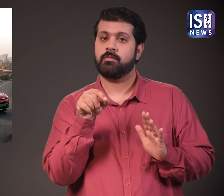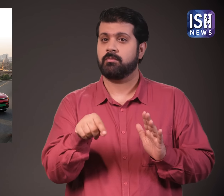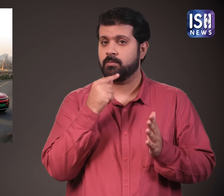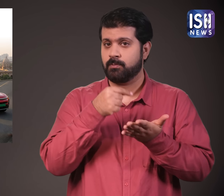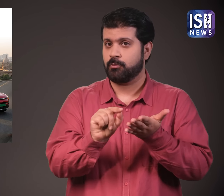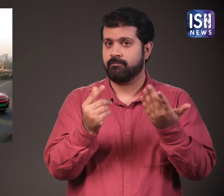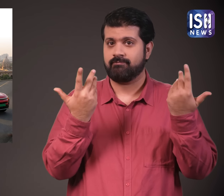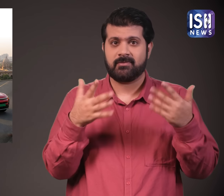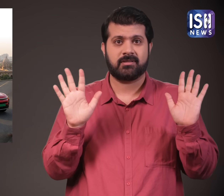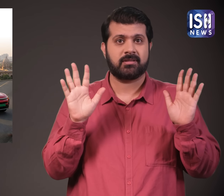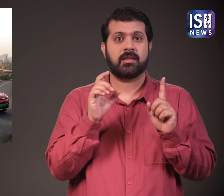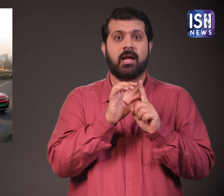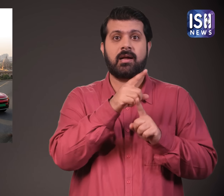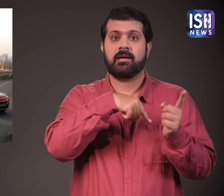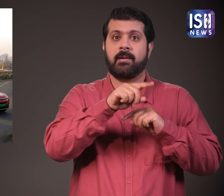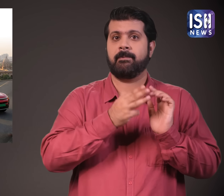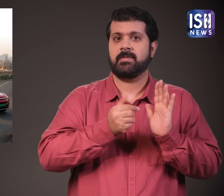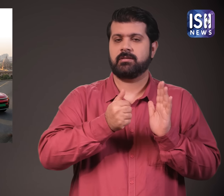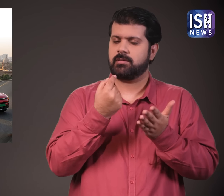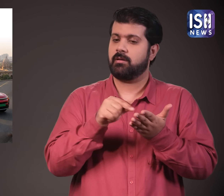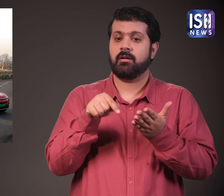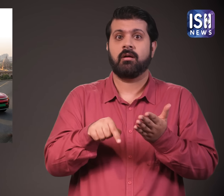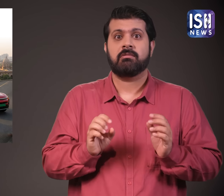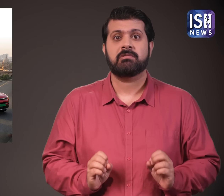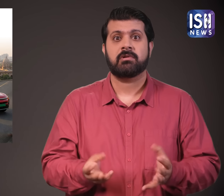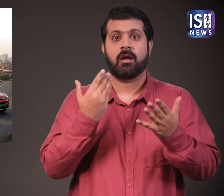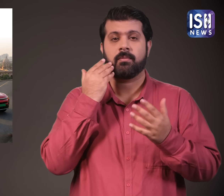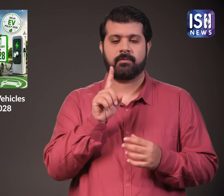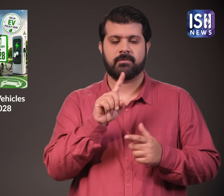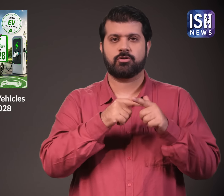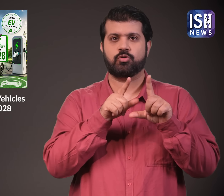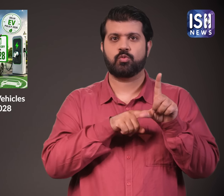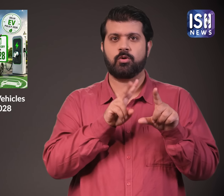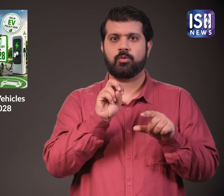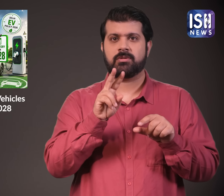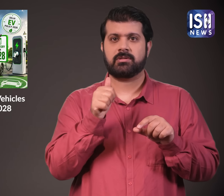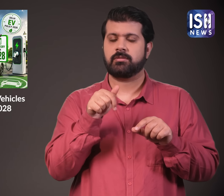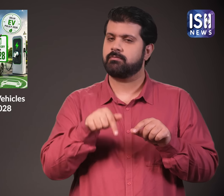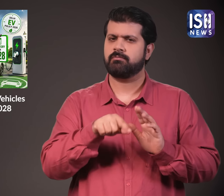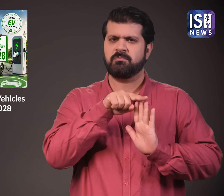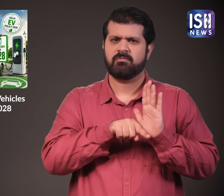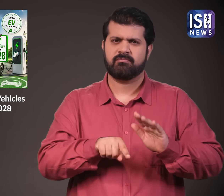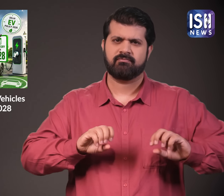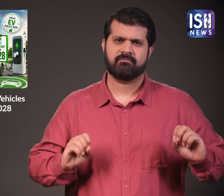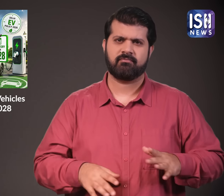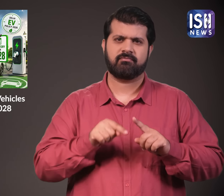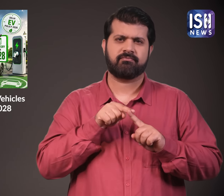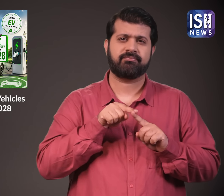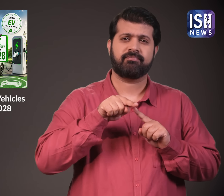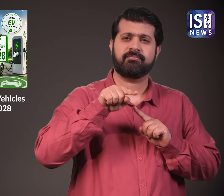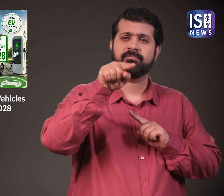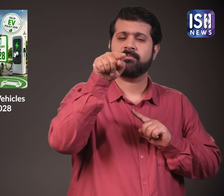was approved by the Delhi Cabinet and has been in effect since 1st July 2026.